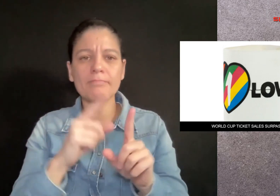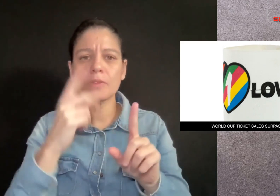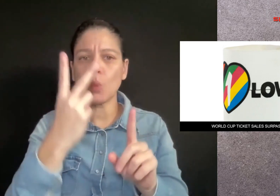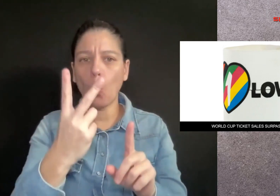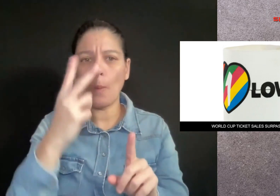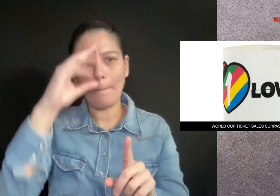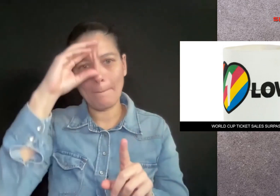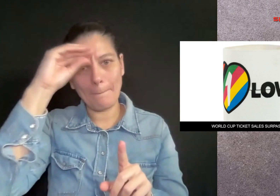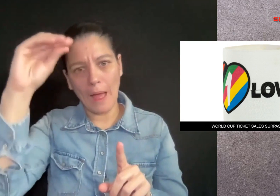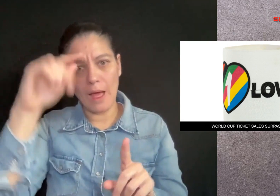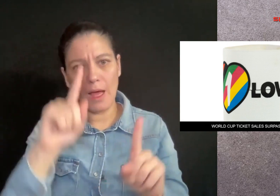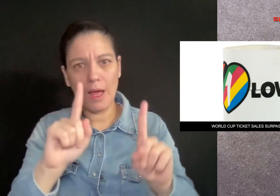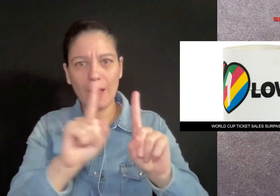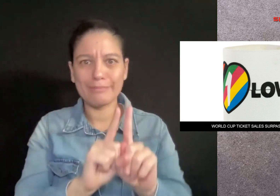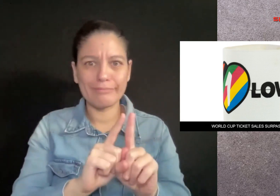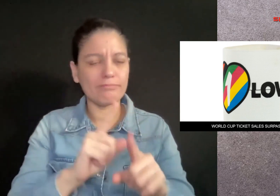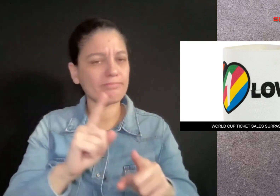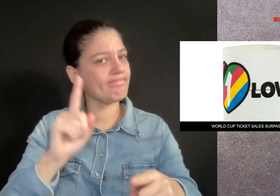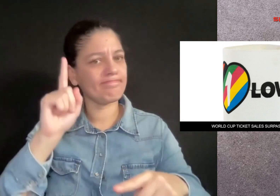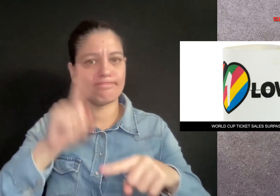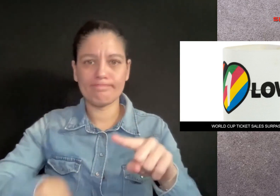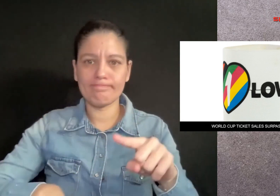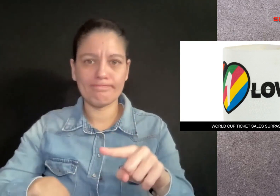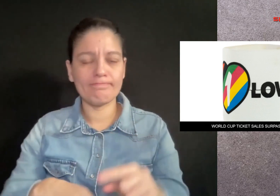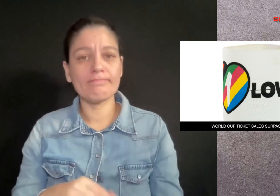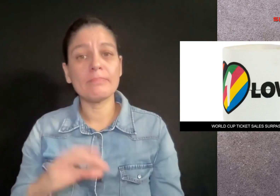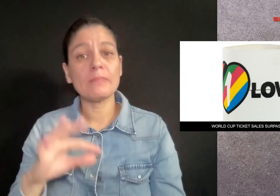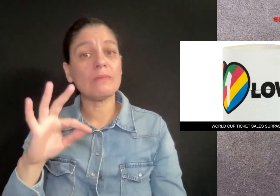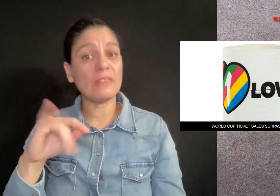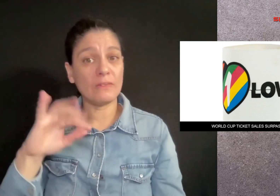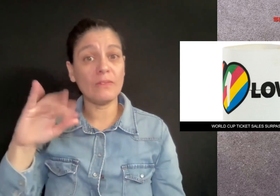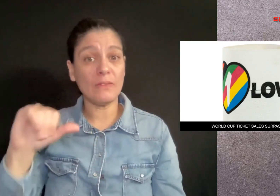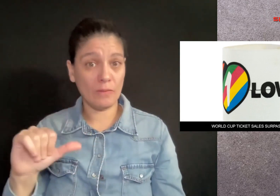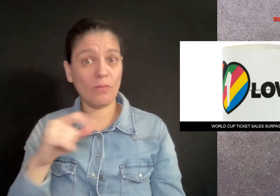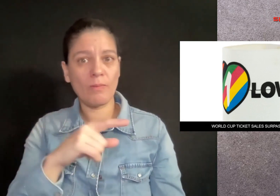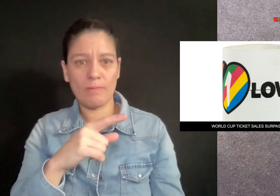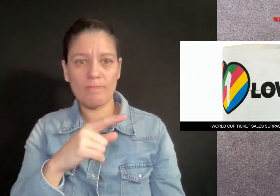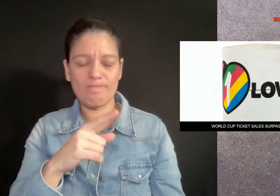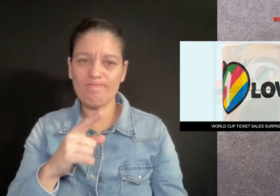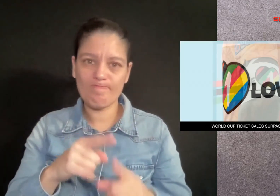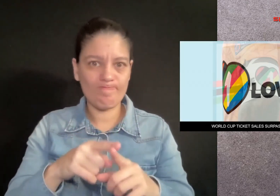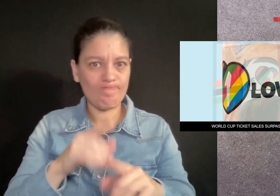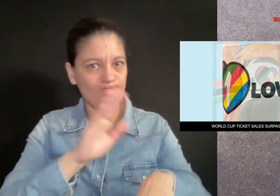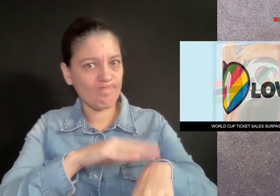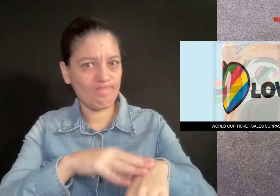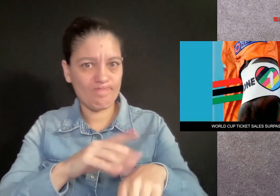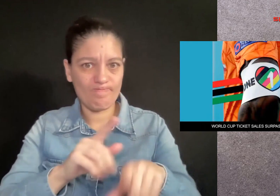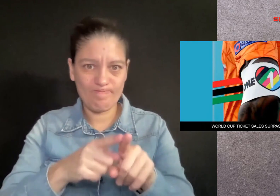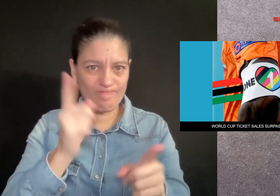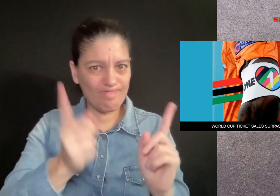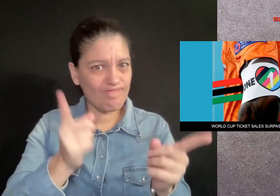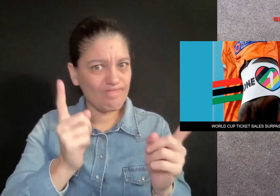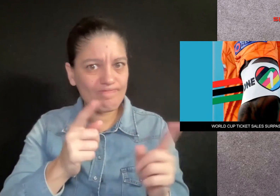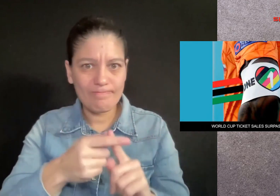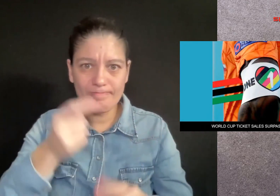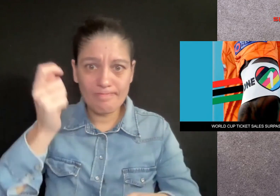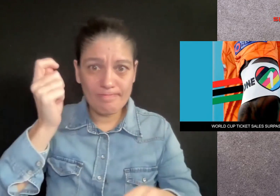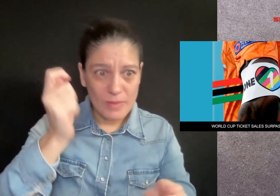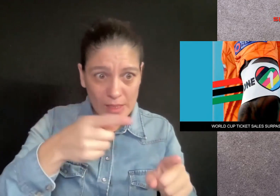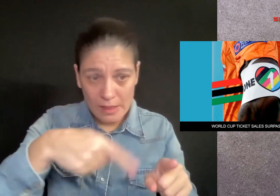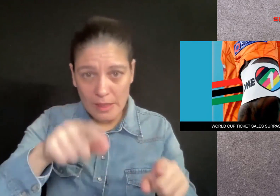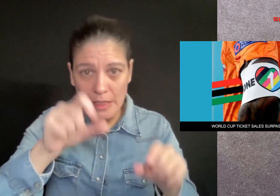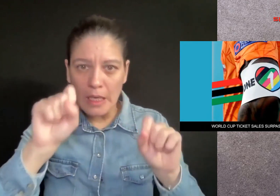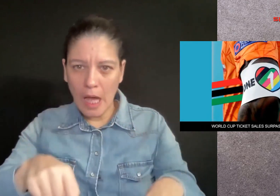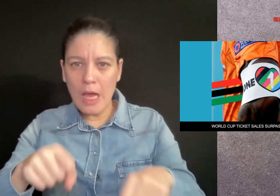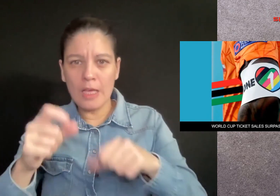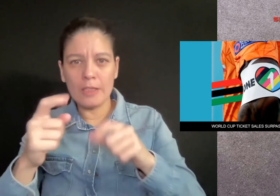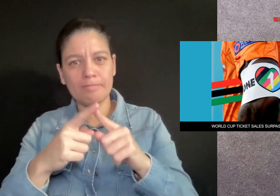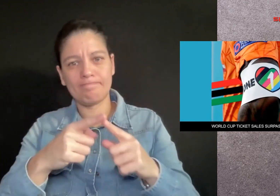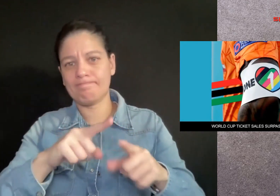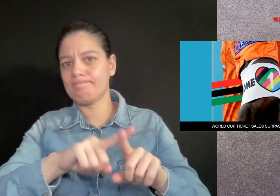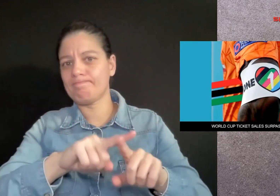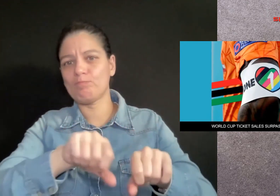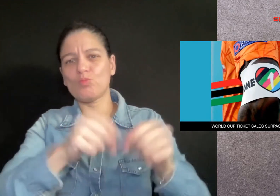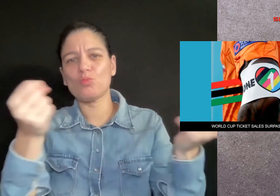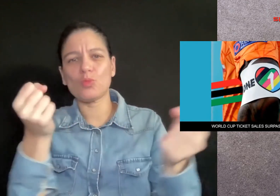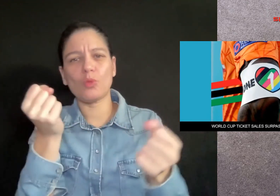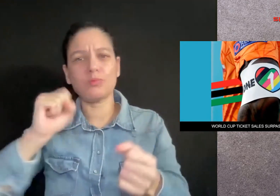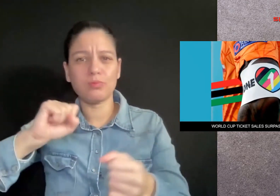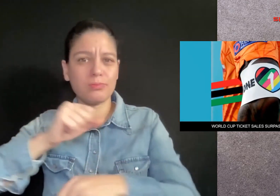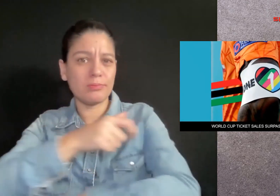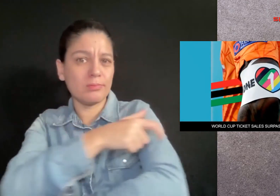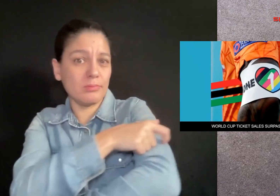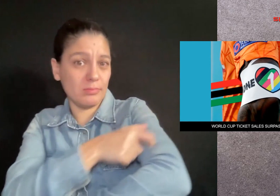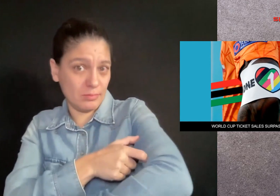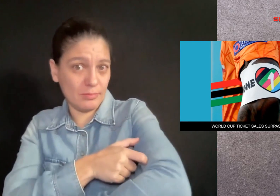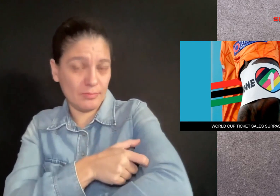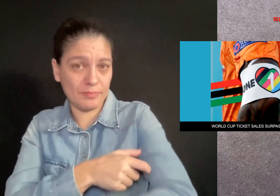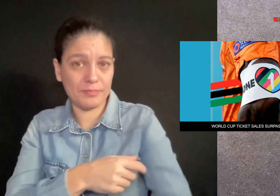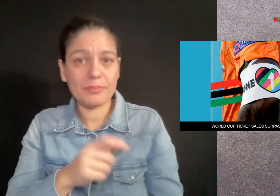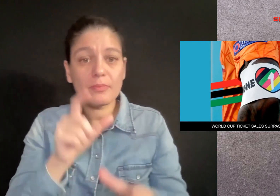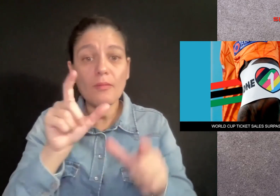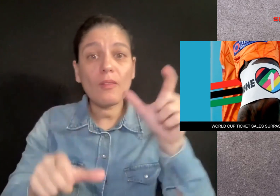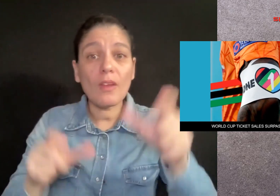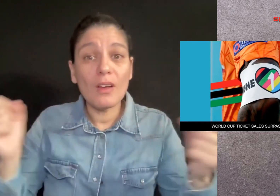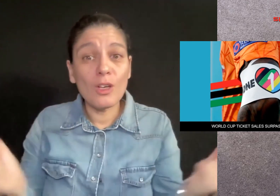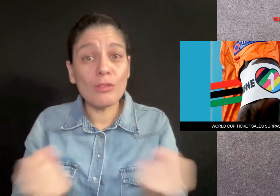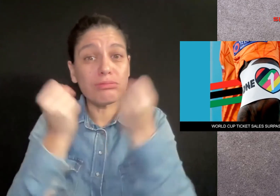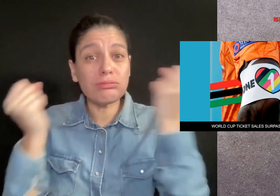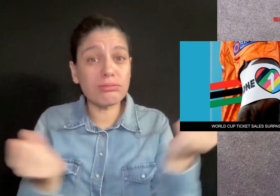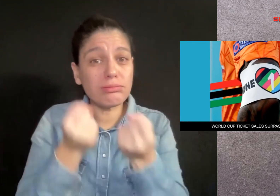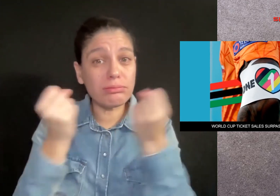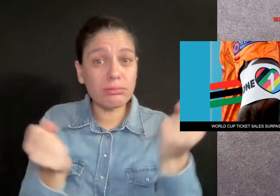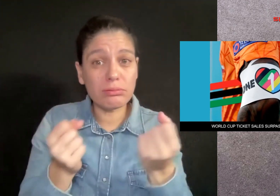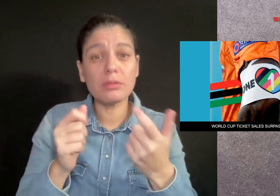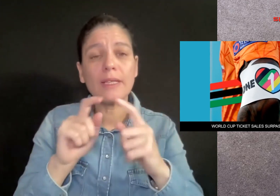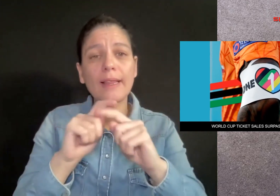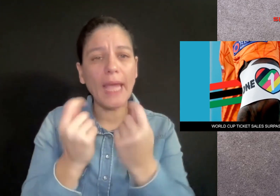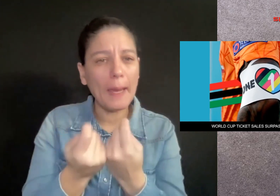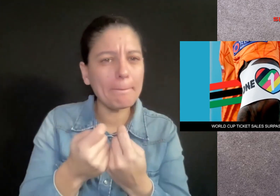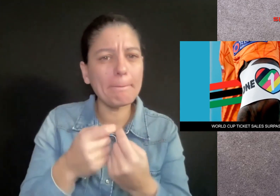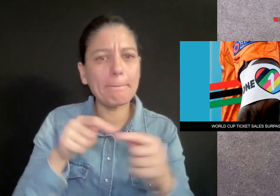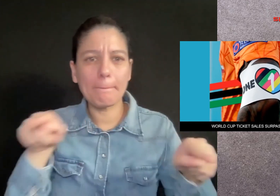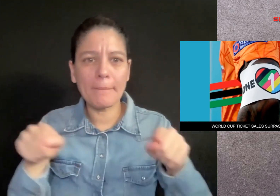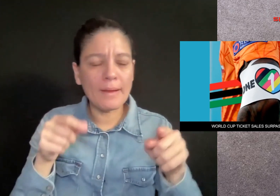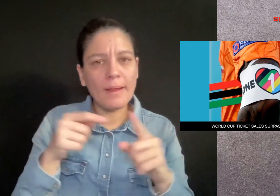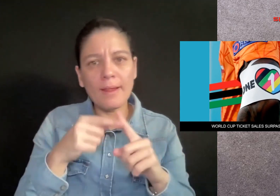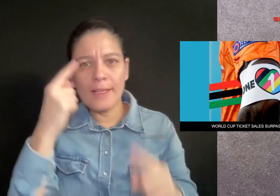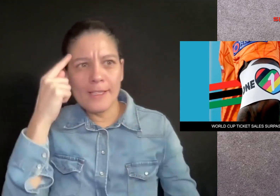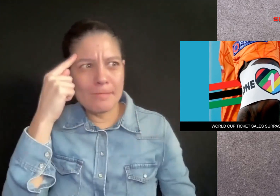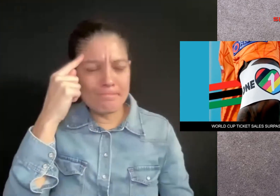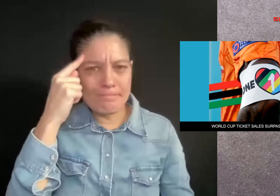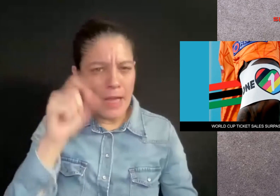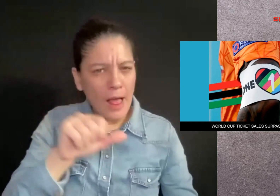FIFA threatened to punish players from wearing the bands so fans and teams found another